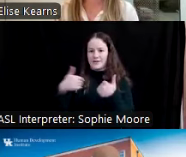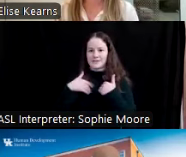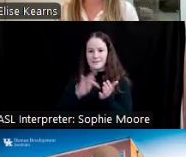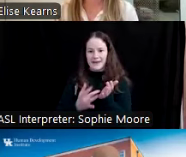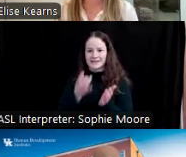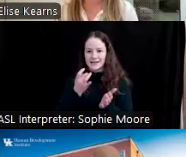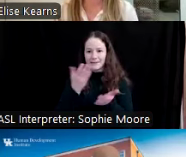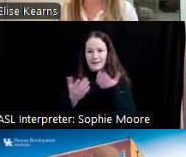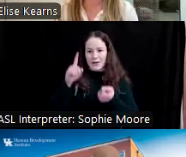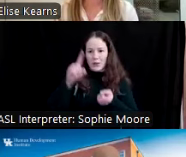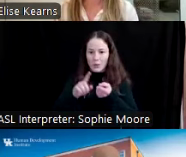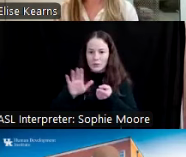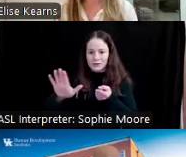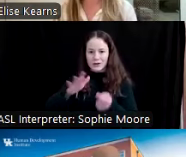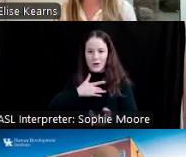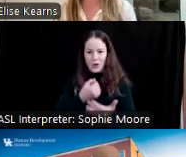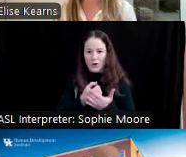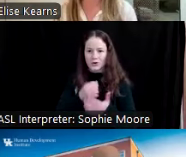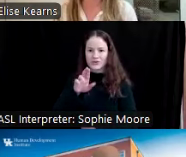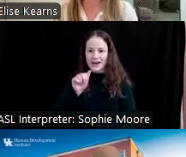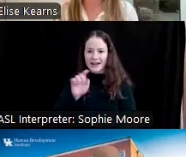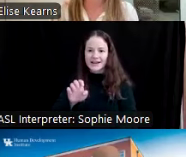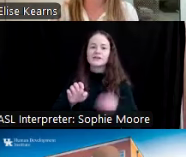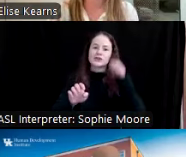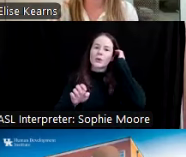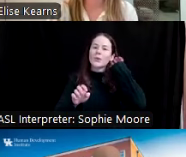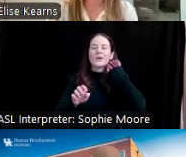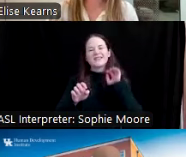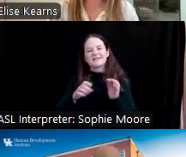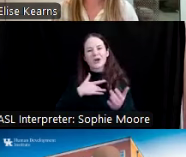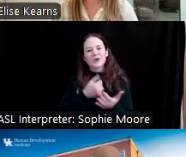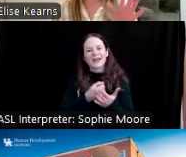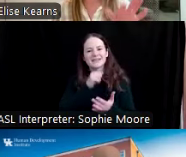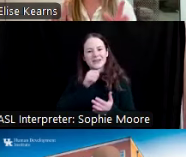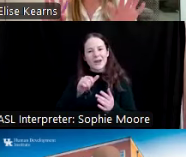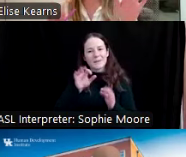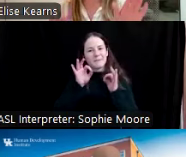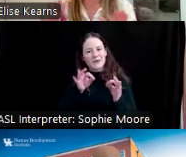how hard you're working. So that RP scale would let you know and usually that's in that I think it was in that 11